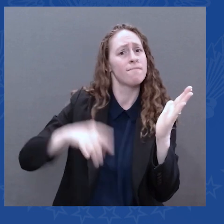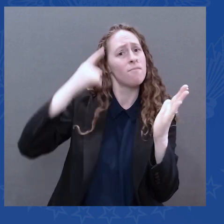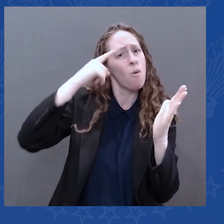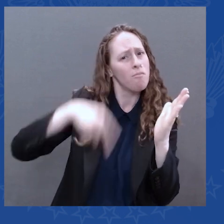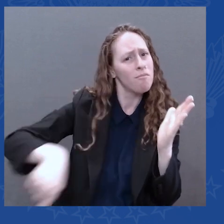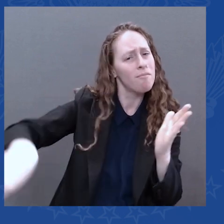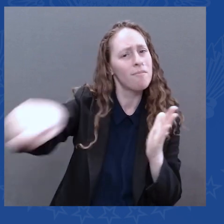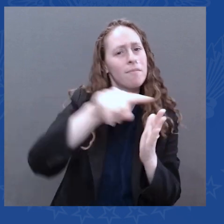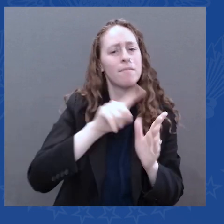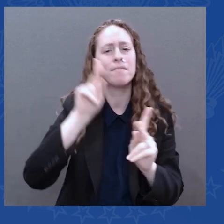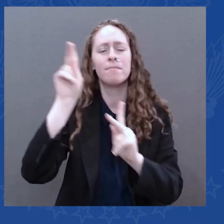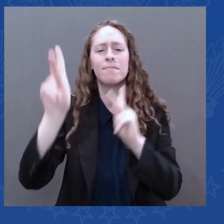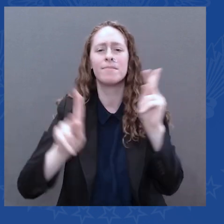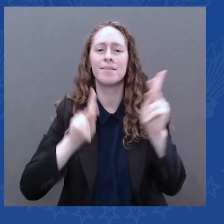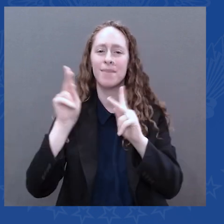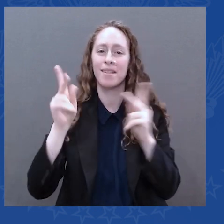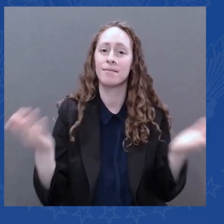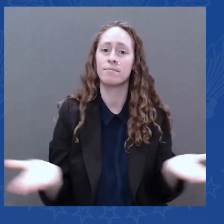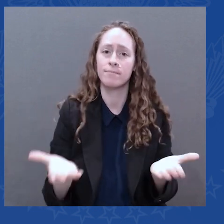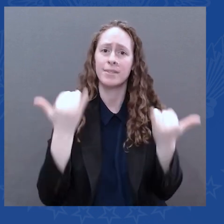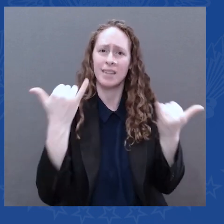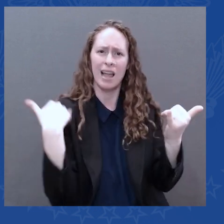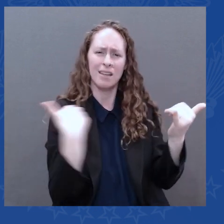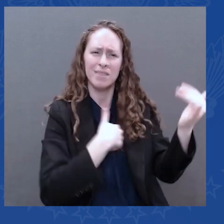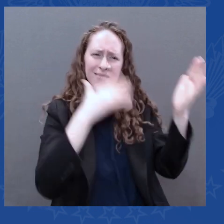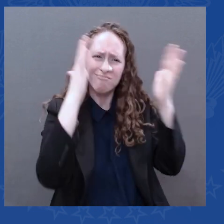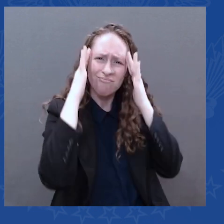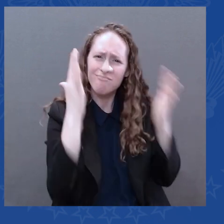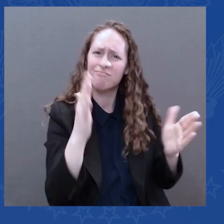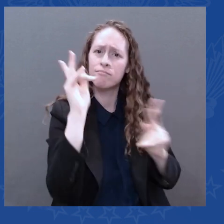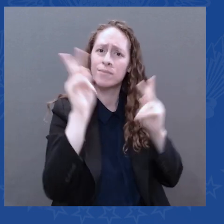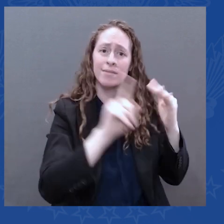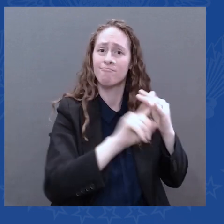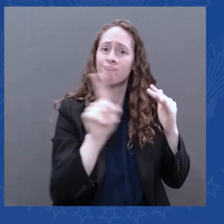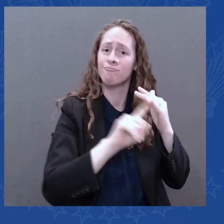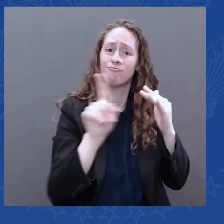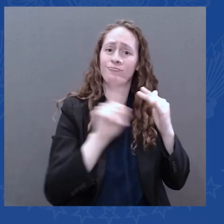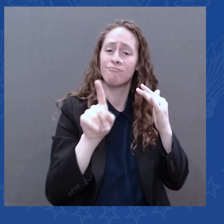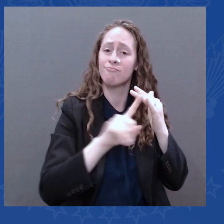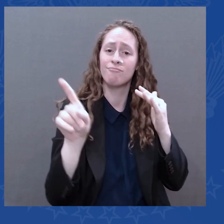Until now, around three and a half million people have left Ukraine, half of them children.